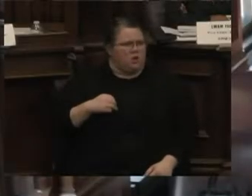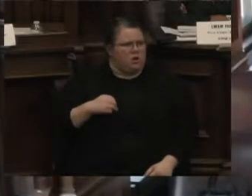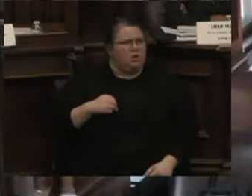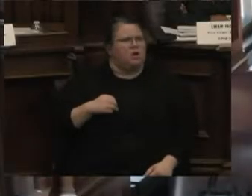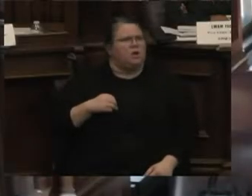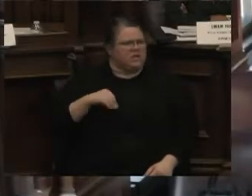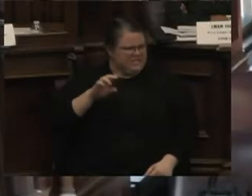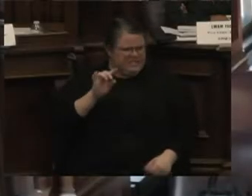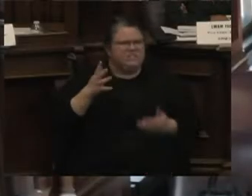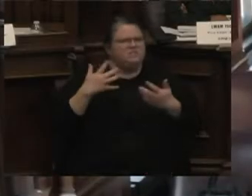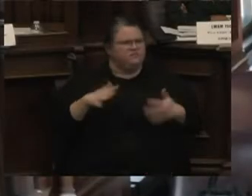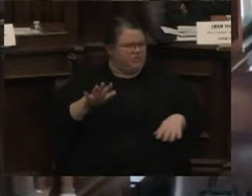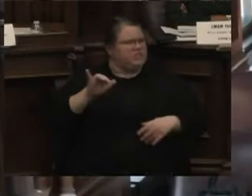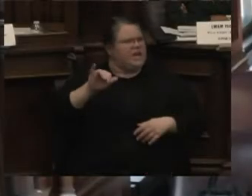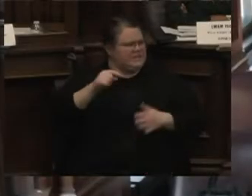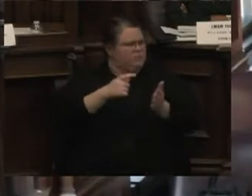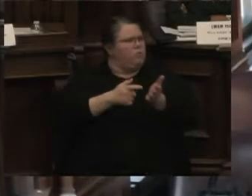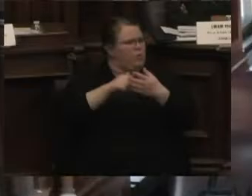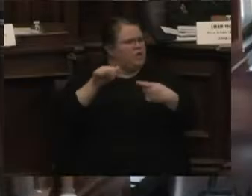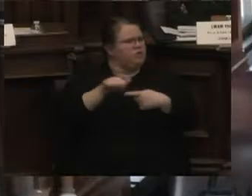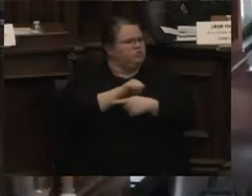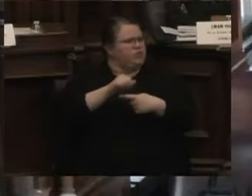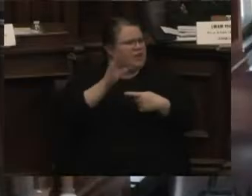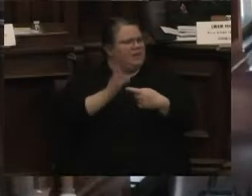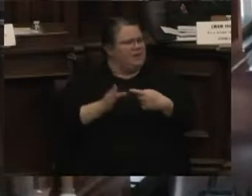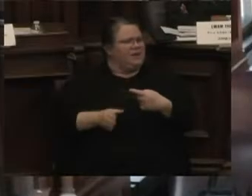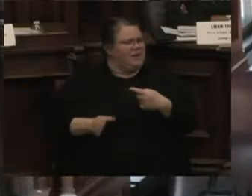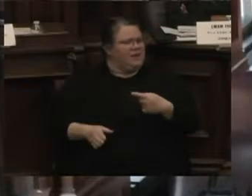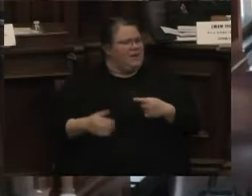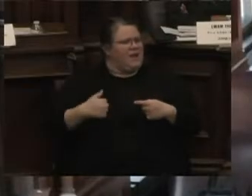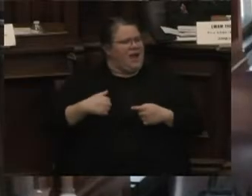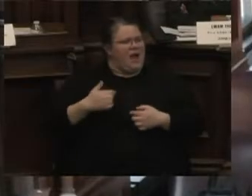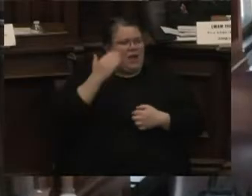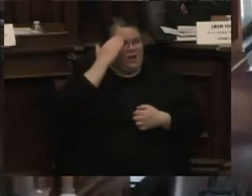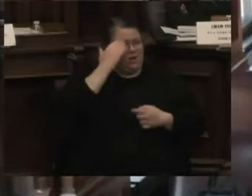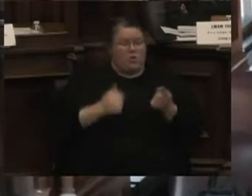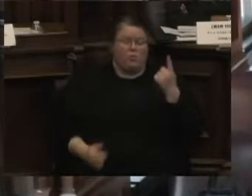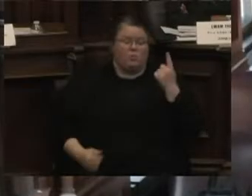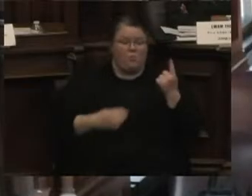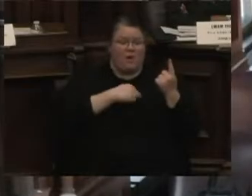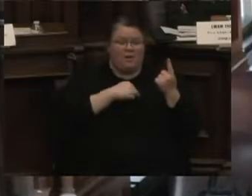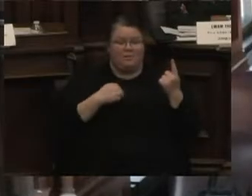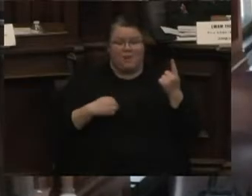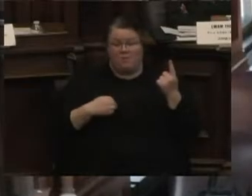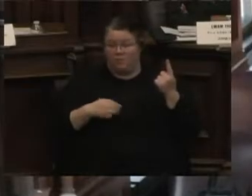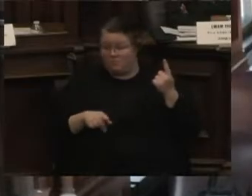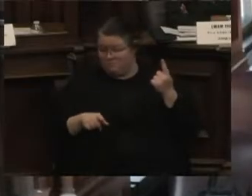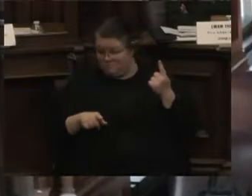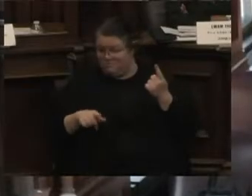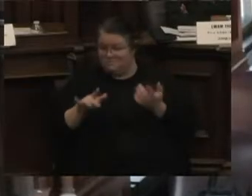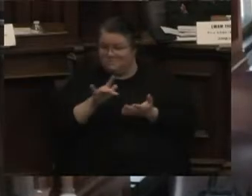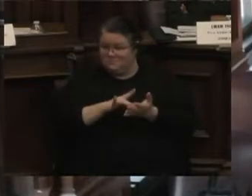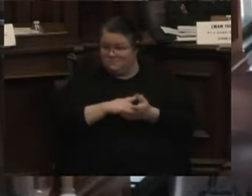checked, just about every board member had completed the, the I,